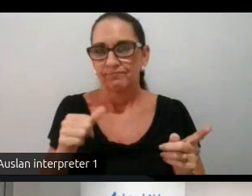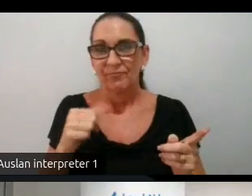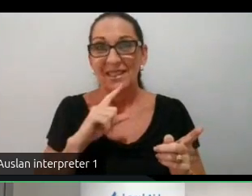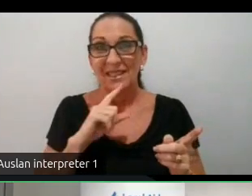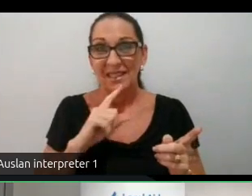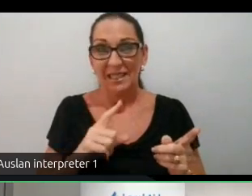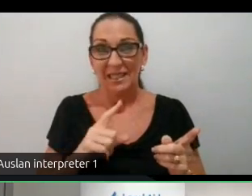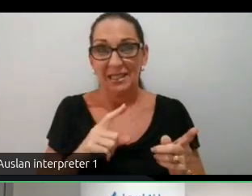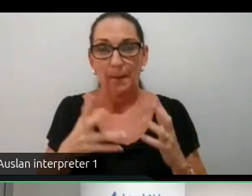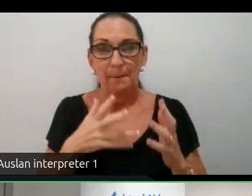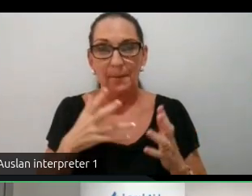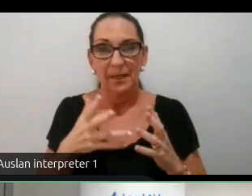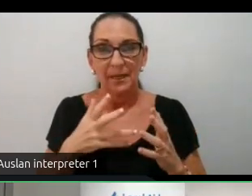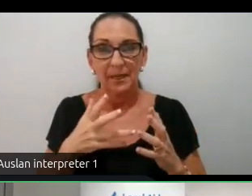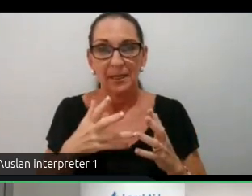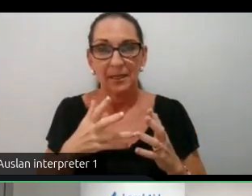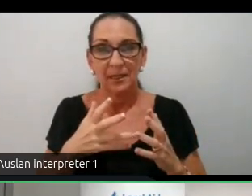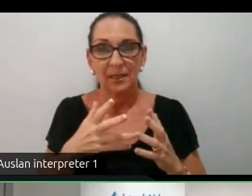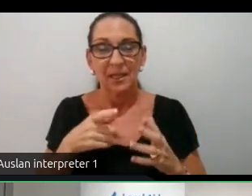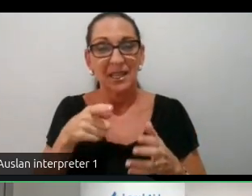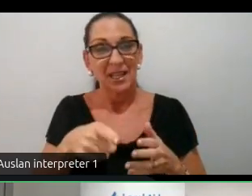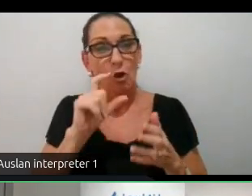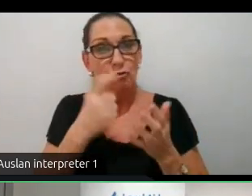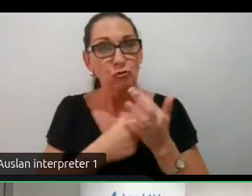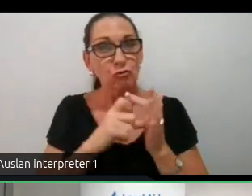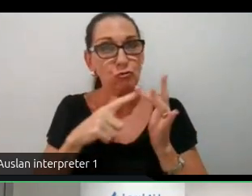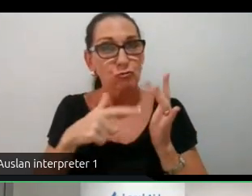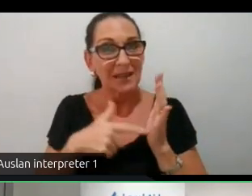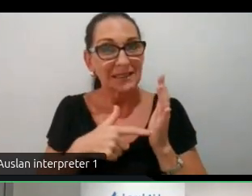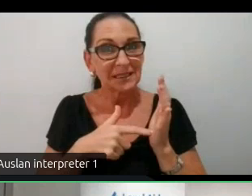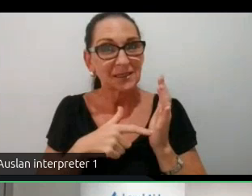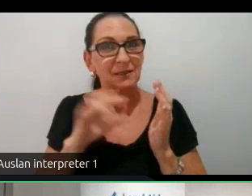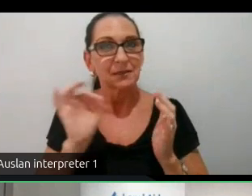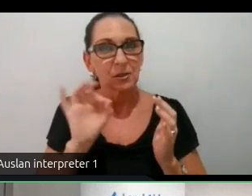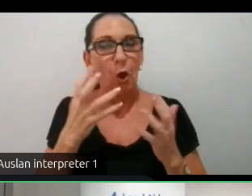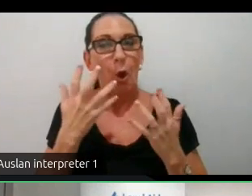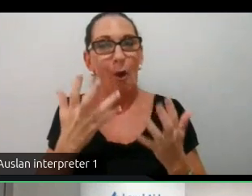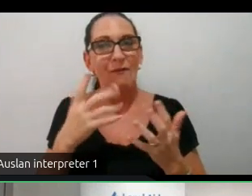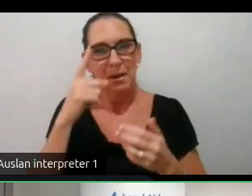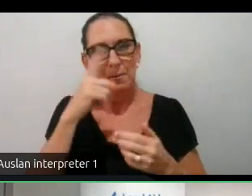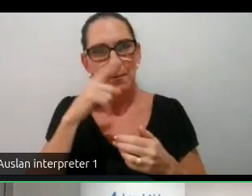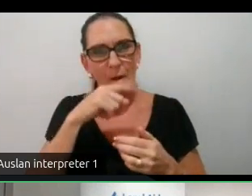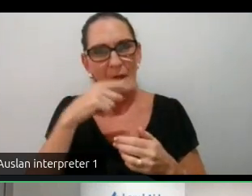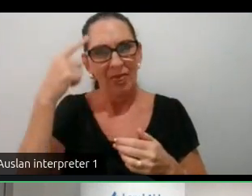those rights are not the same as if it's a credit product. That's right. And people often assume